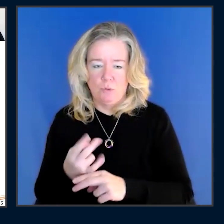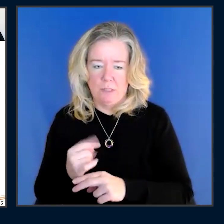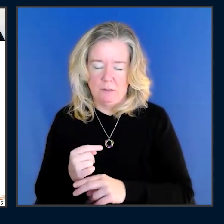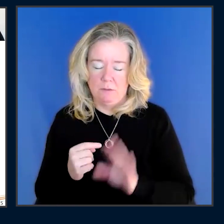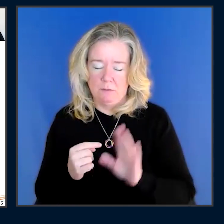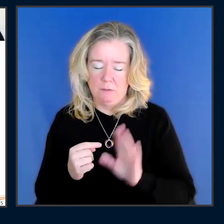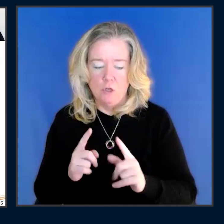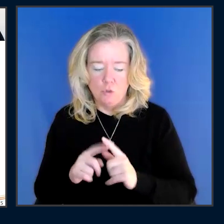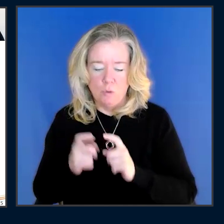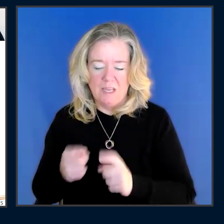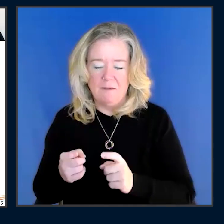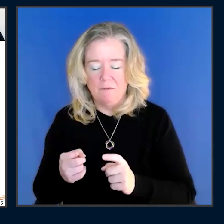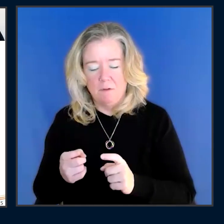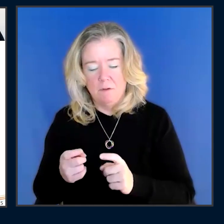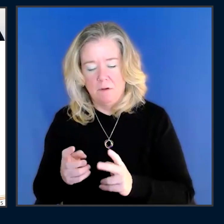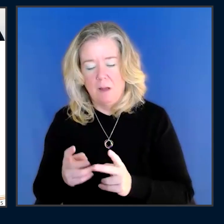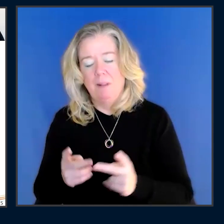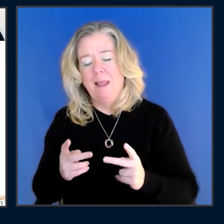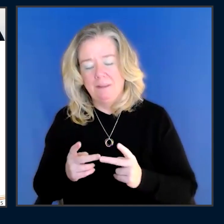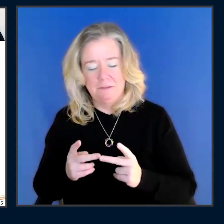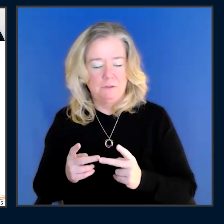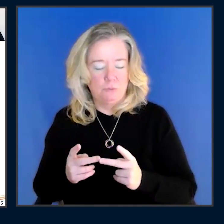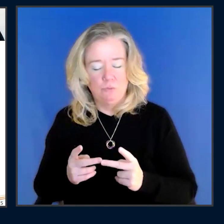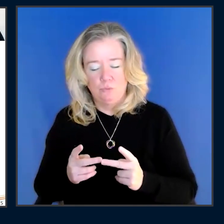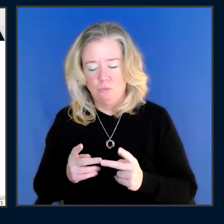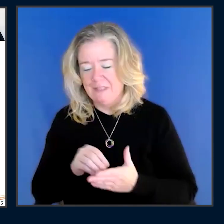choose to utilize. and to give them a place